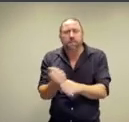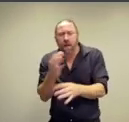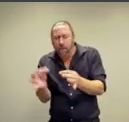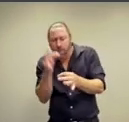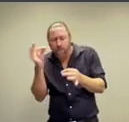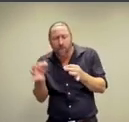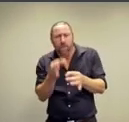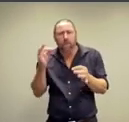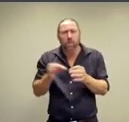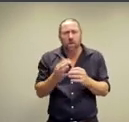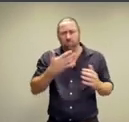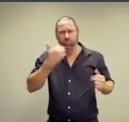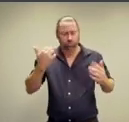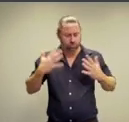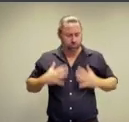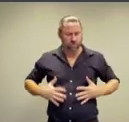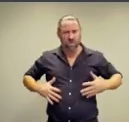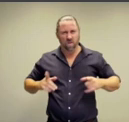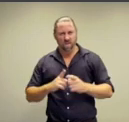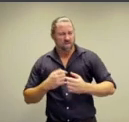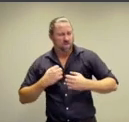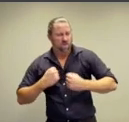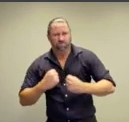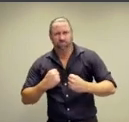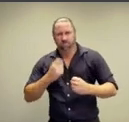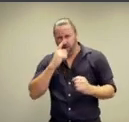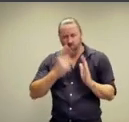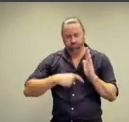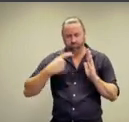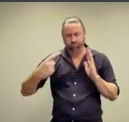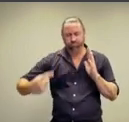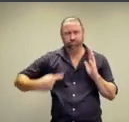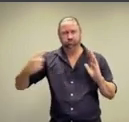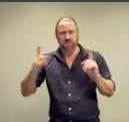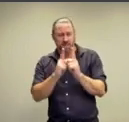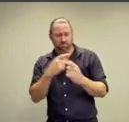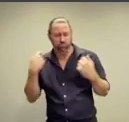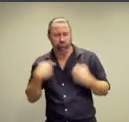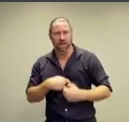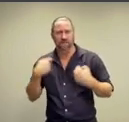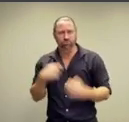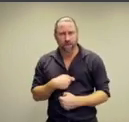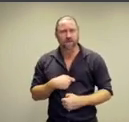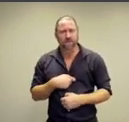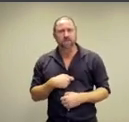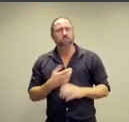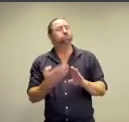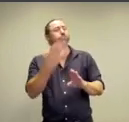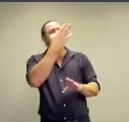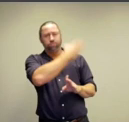have that kind of pragmatic masculine discourse around them,